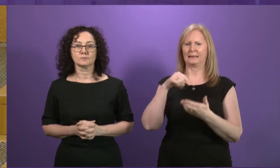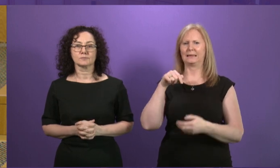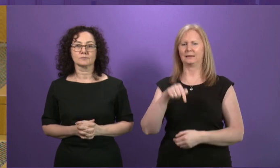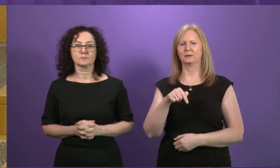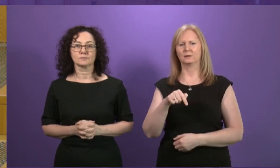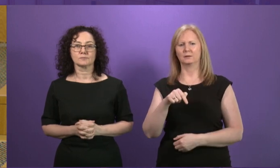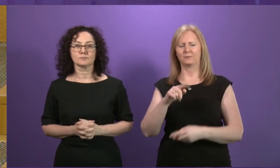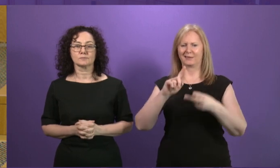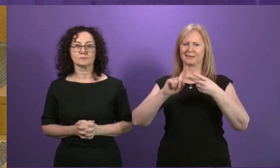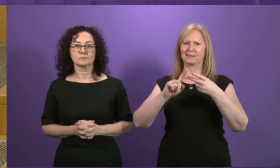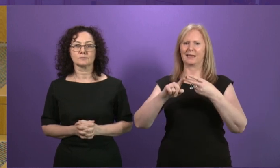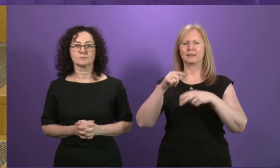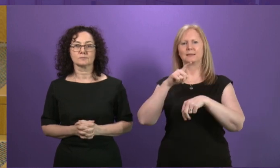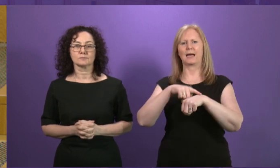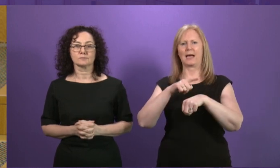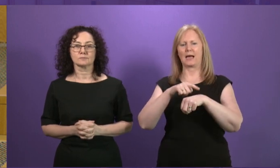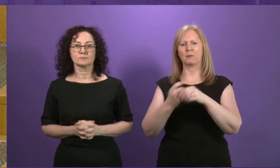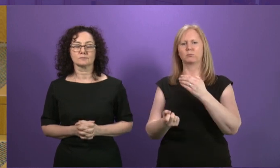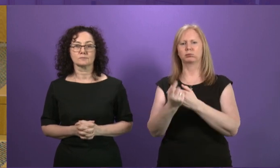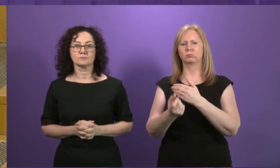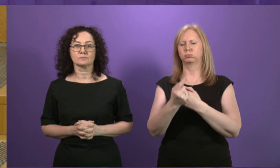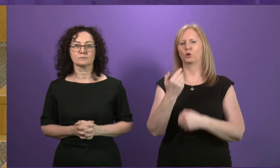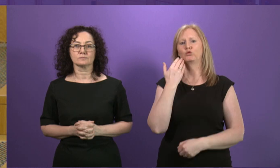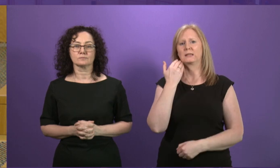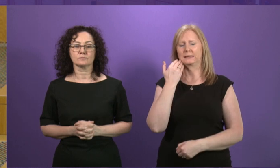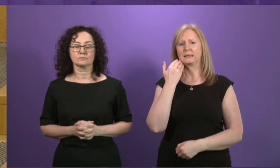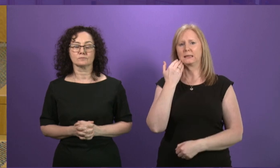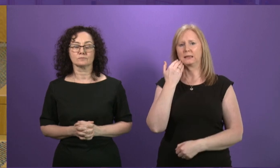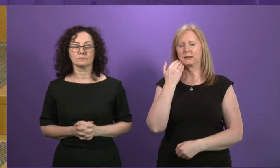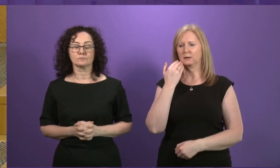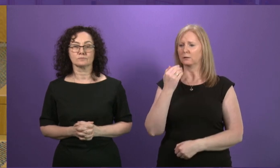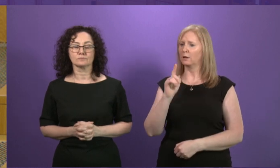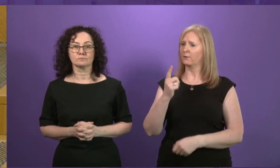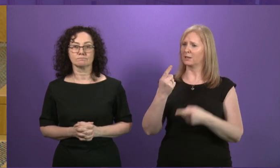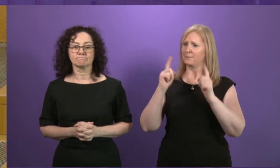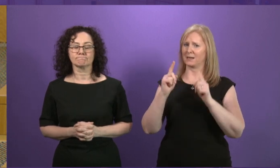This is the second time that this has happened recently. Will the First Minister take the